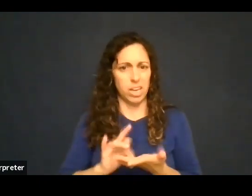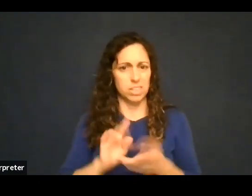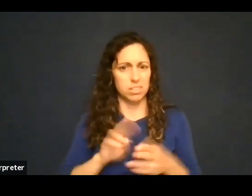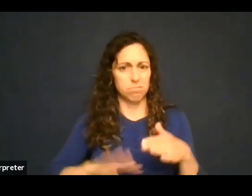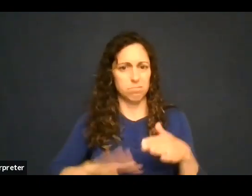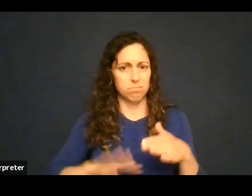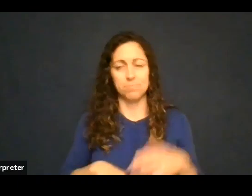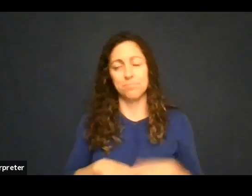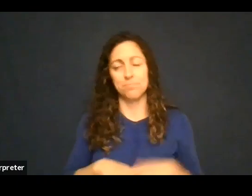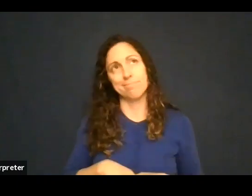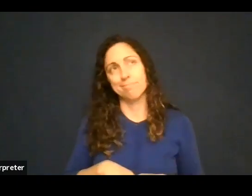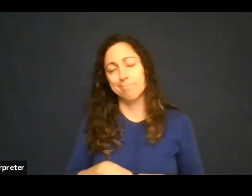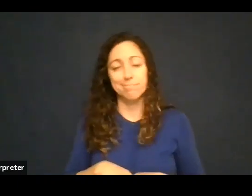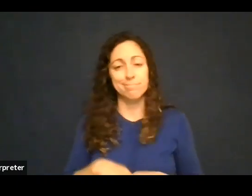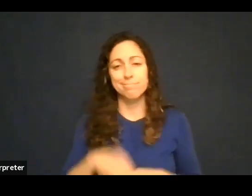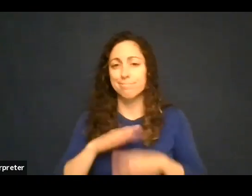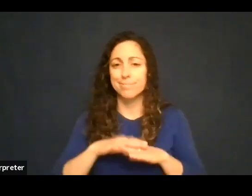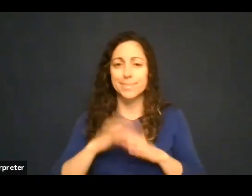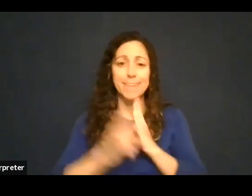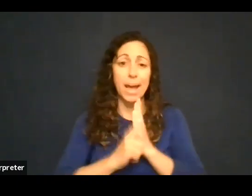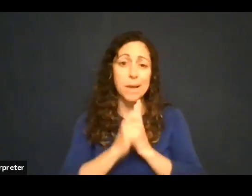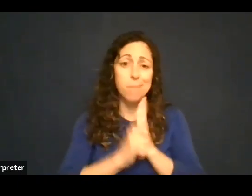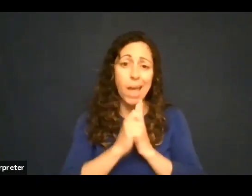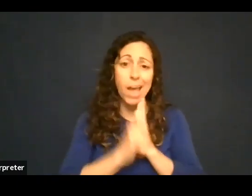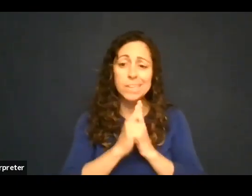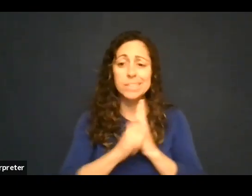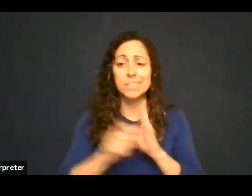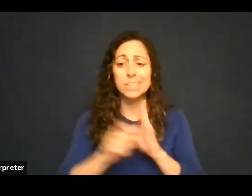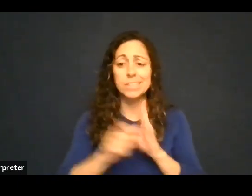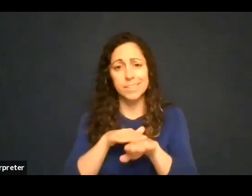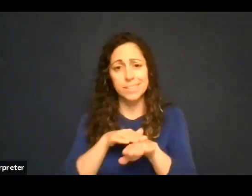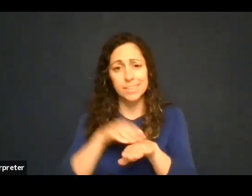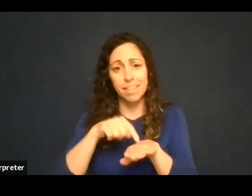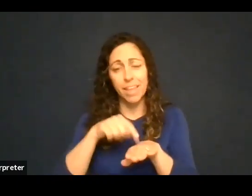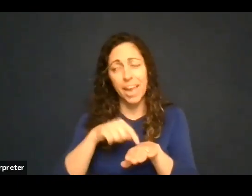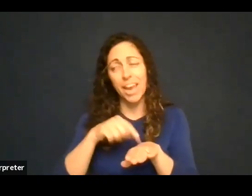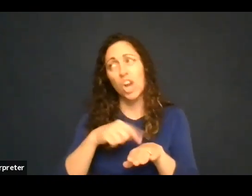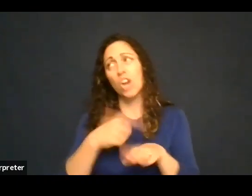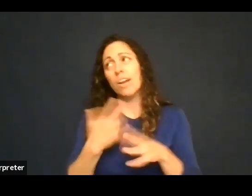And I think it's a fabulous potential tool. But we try to explain that it's--